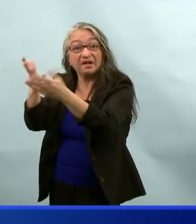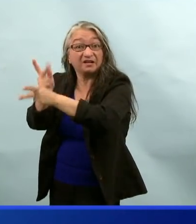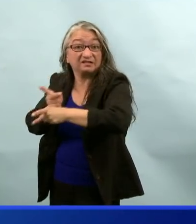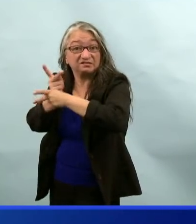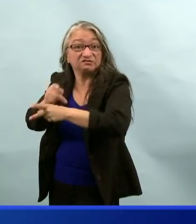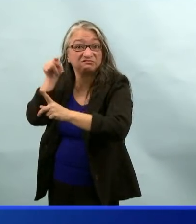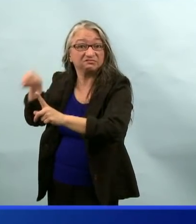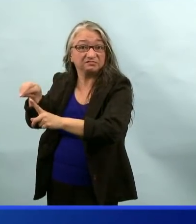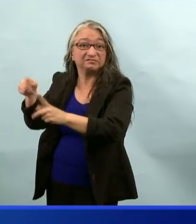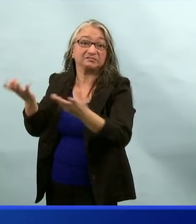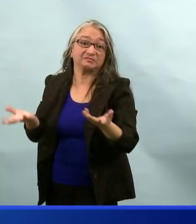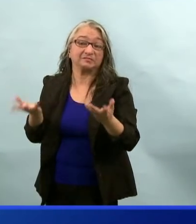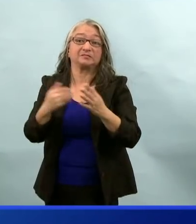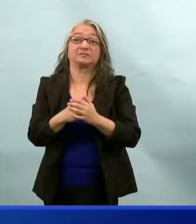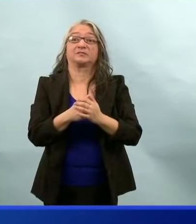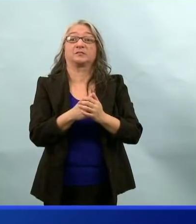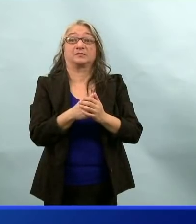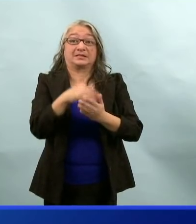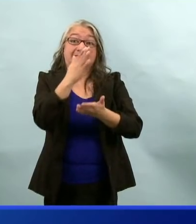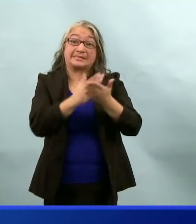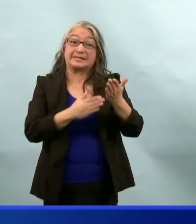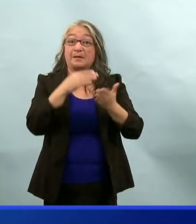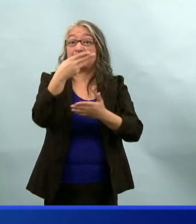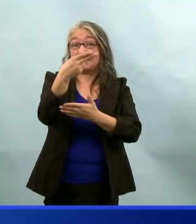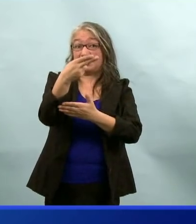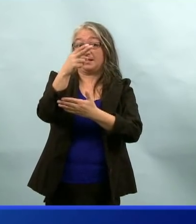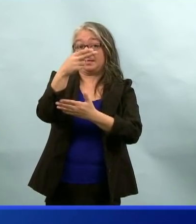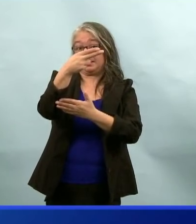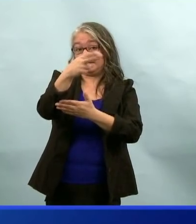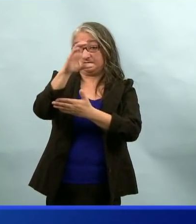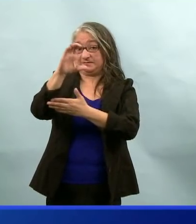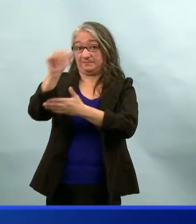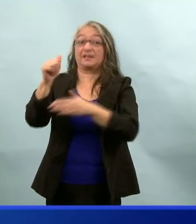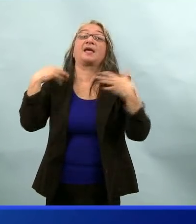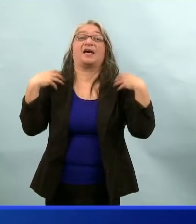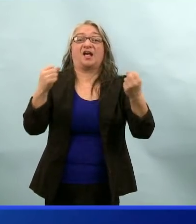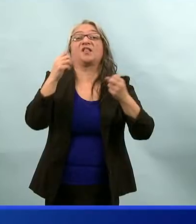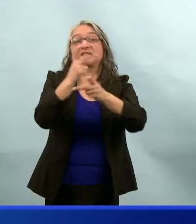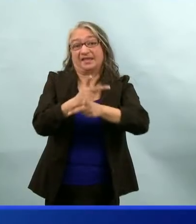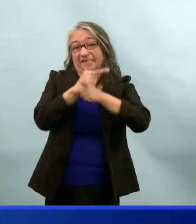uncertified health care aides both in the long-term care but in the acute care system